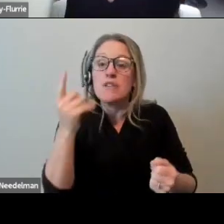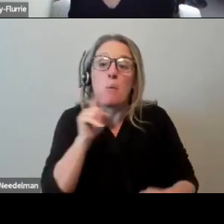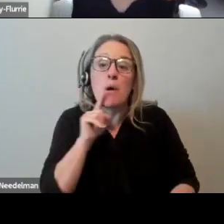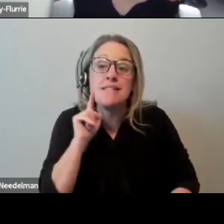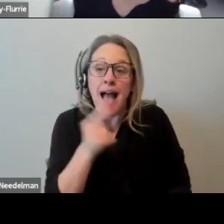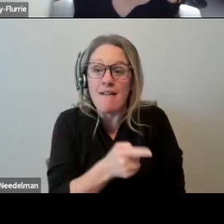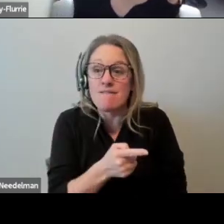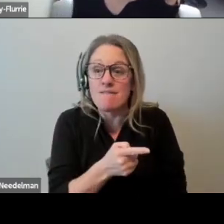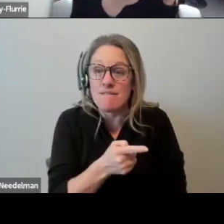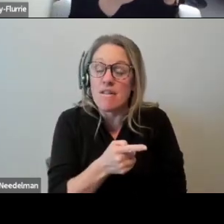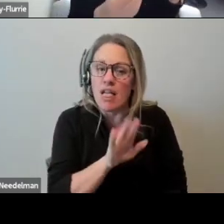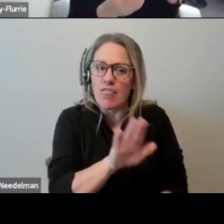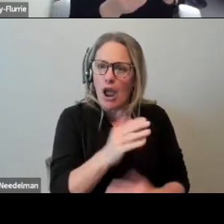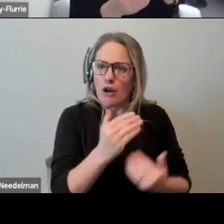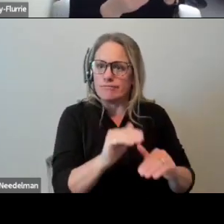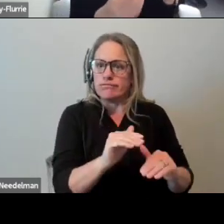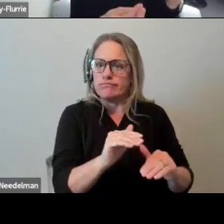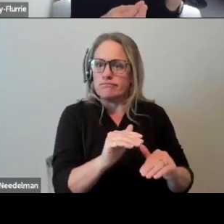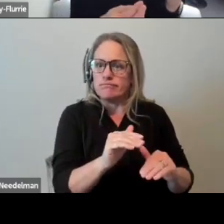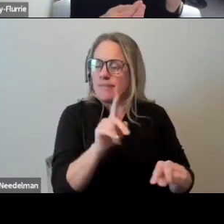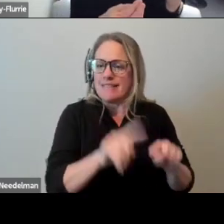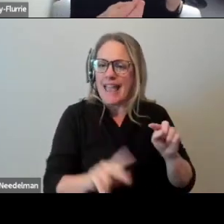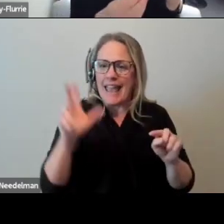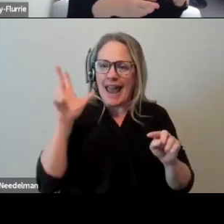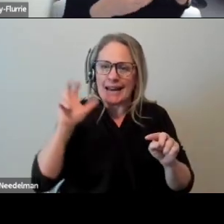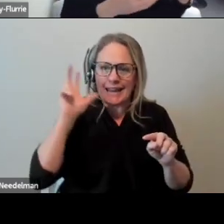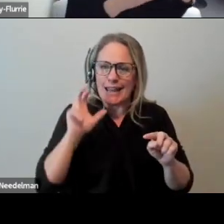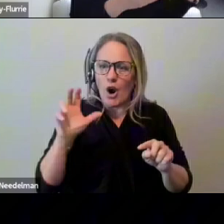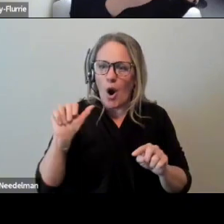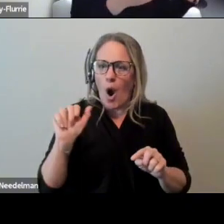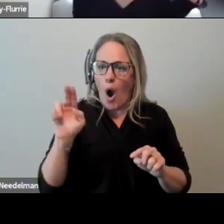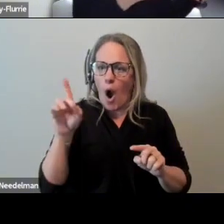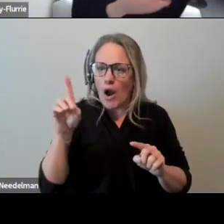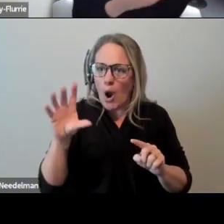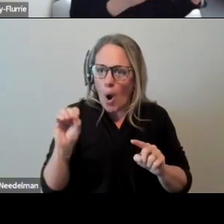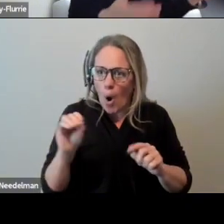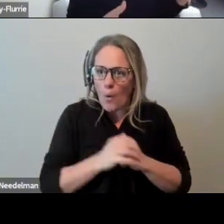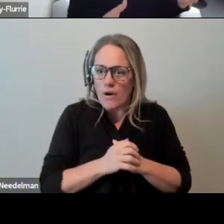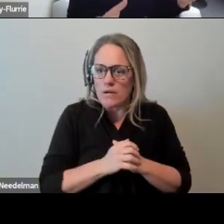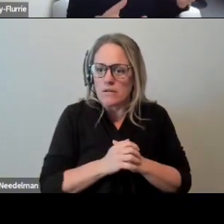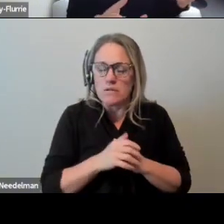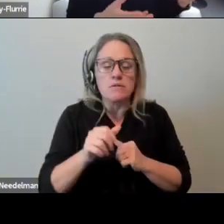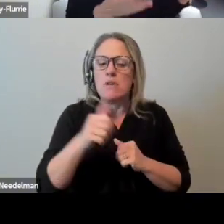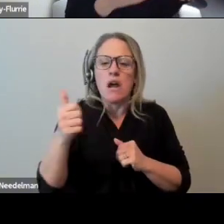their constraint is they will not hear the audio. What are the other ways to design around that?